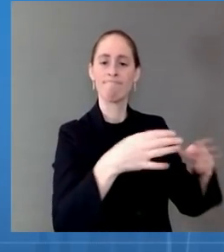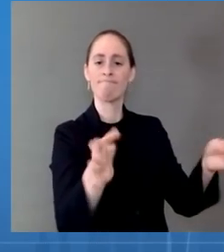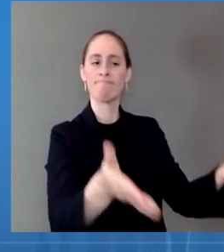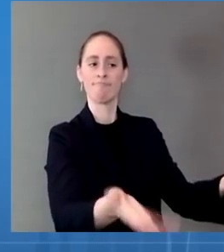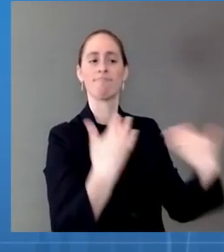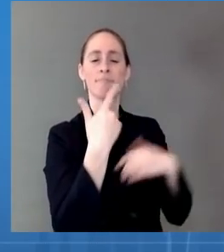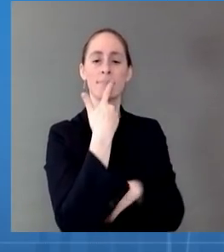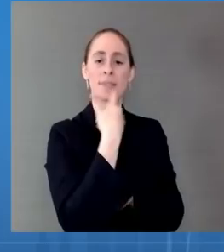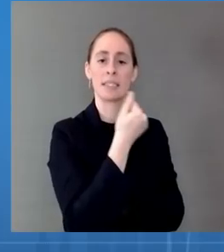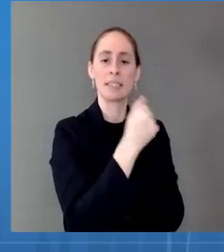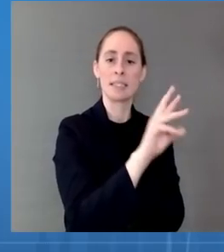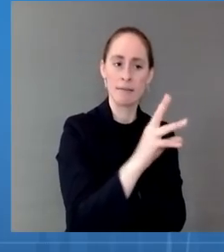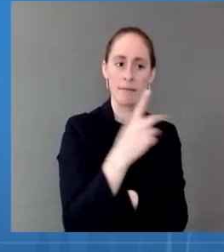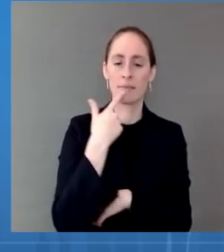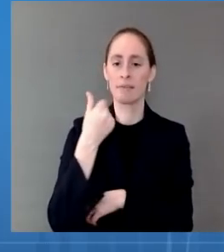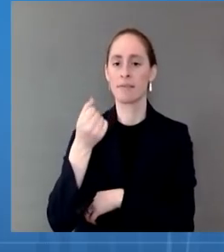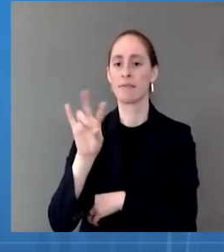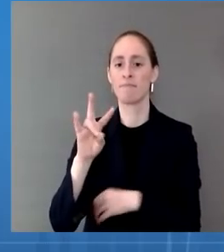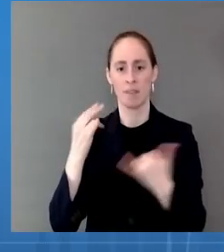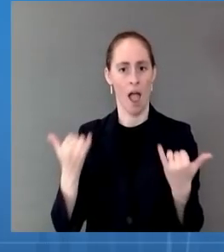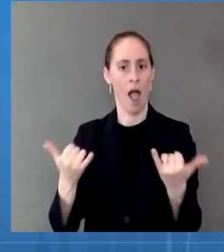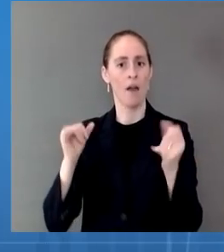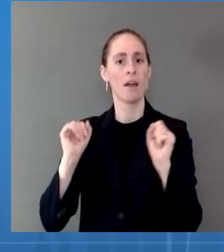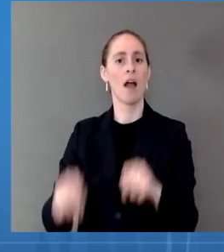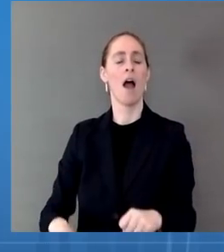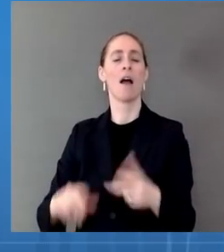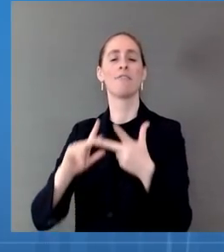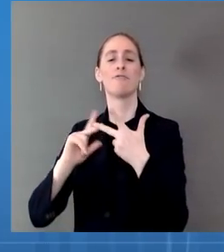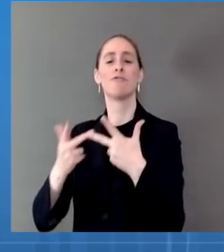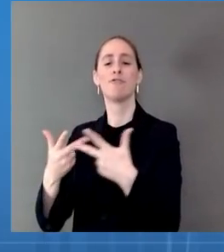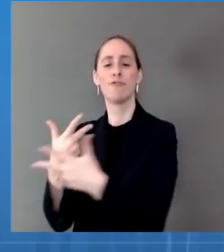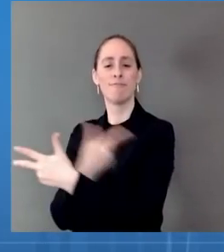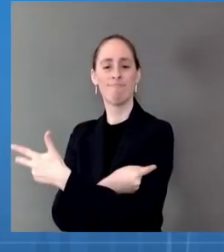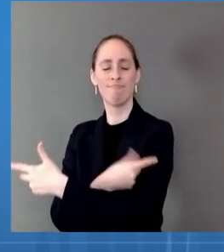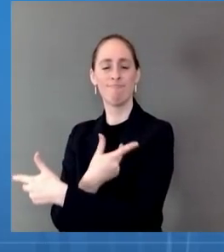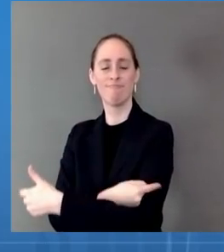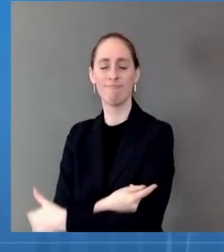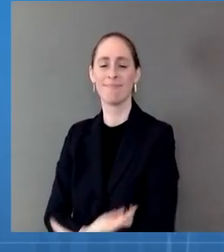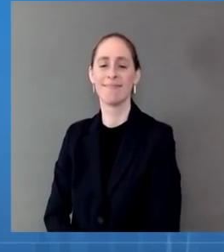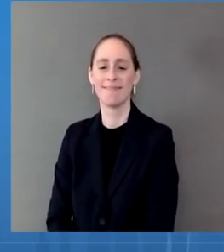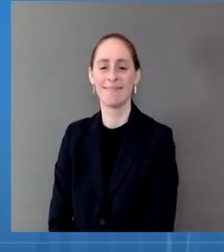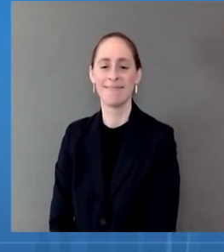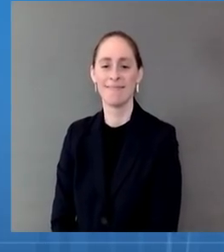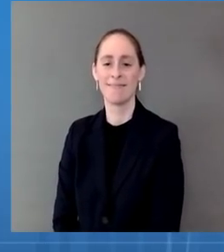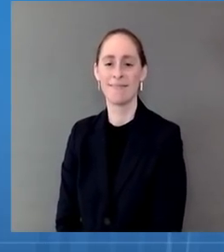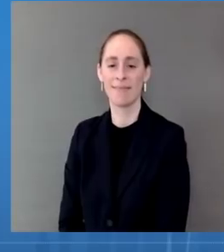our vaccination program is accelerating. And we're sparing no effort to keep people safe,